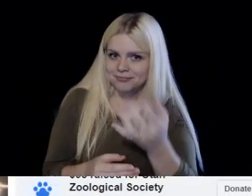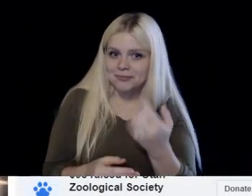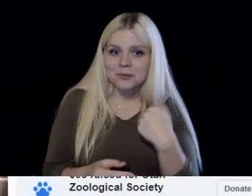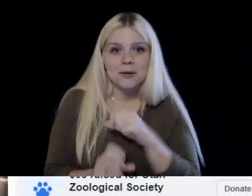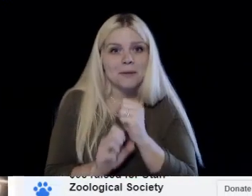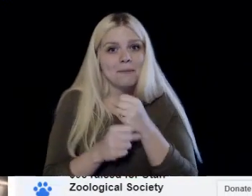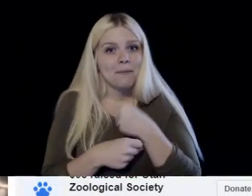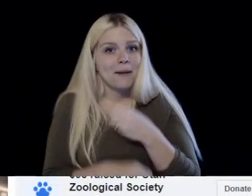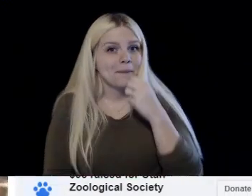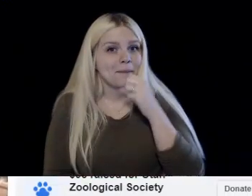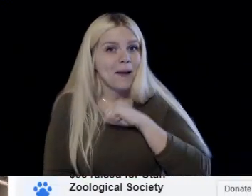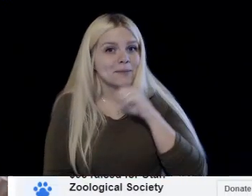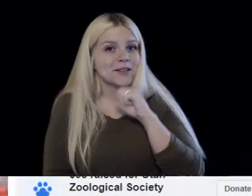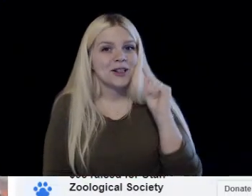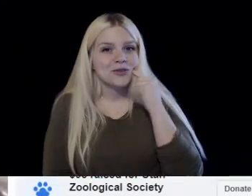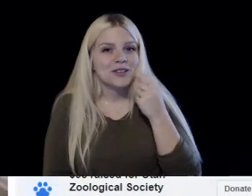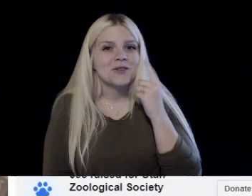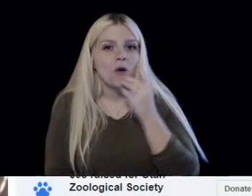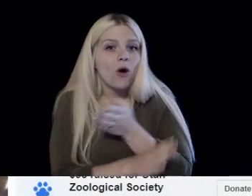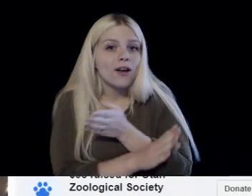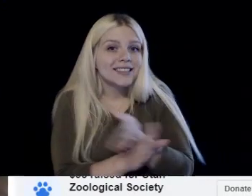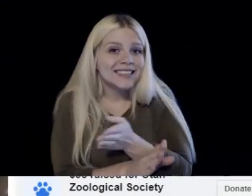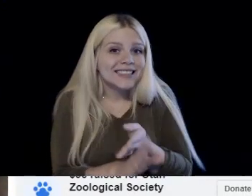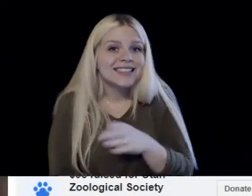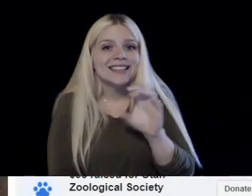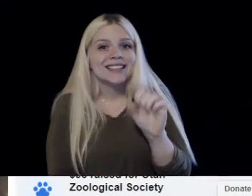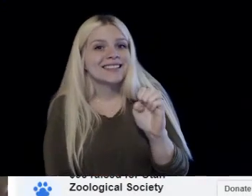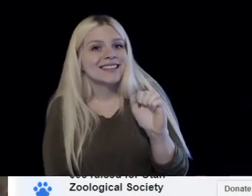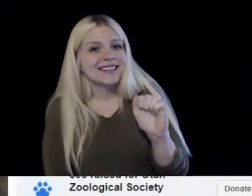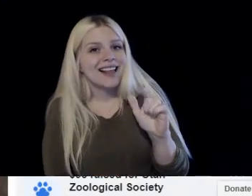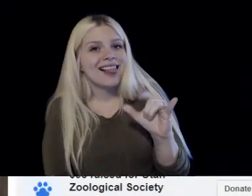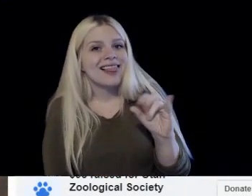our seals, and sea lions, and bears. And what's really great is this is a